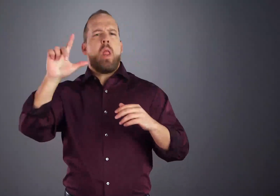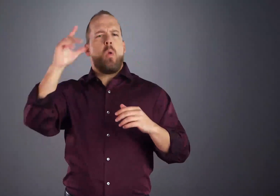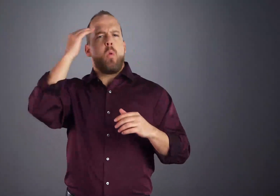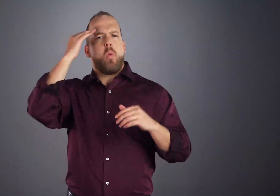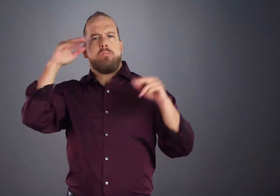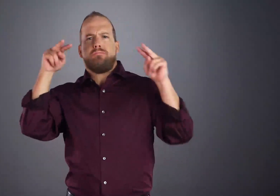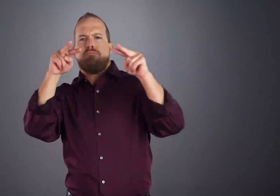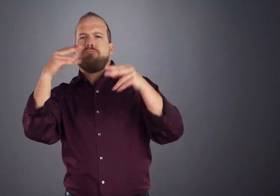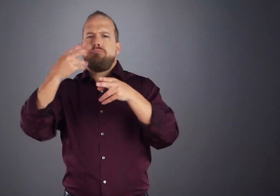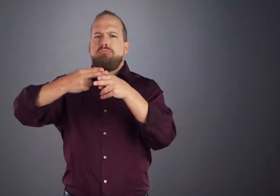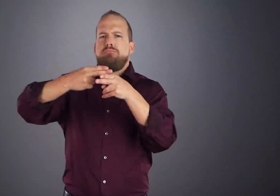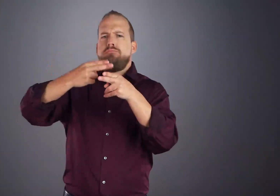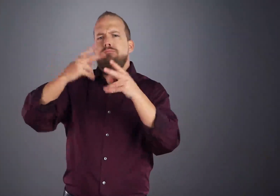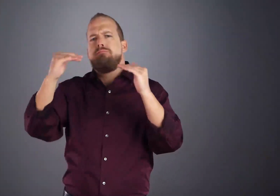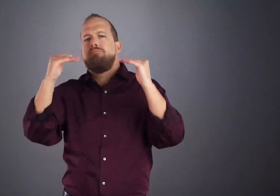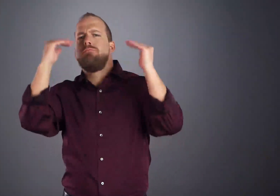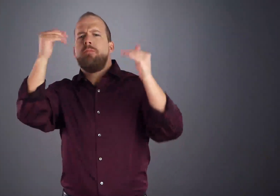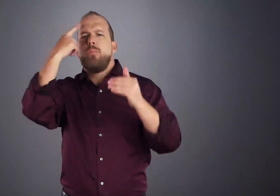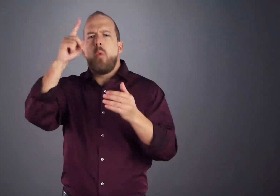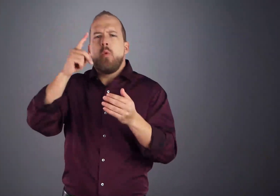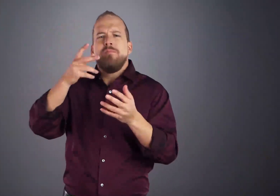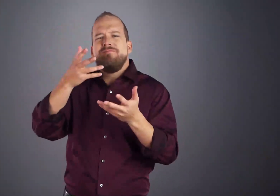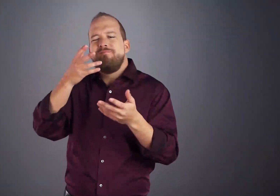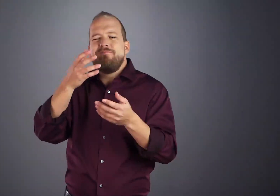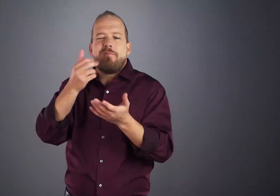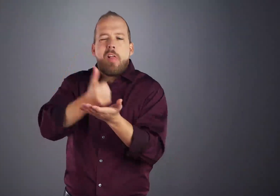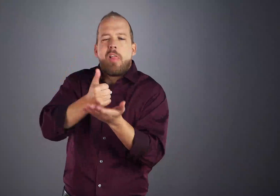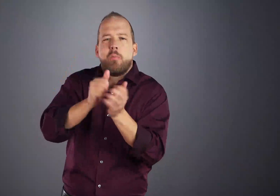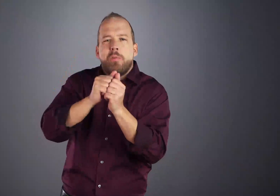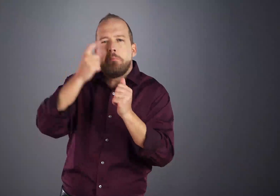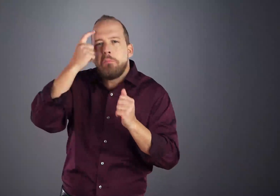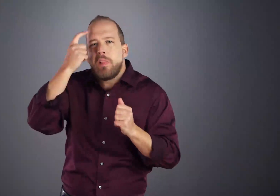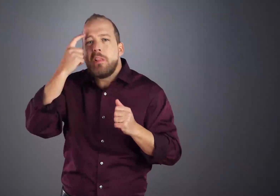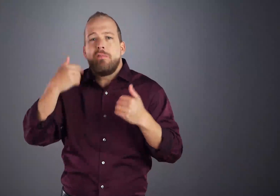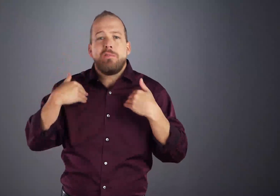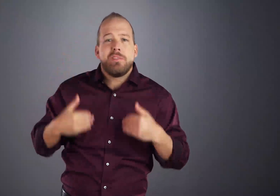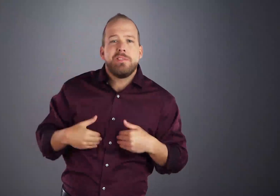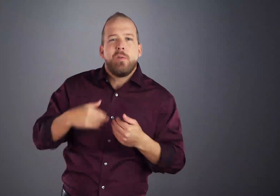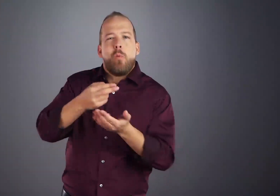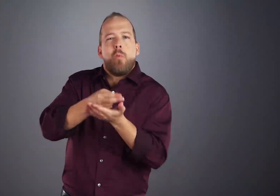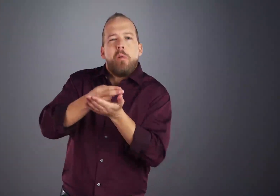for the mental and physical rehabilitation of alcoholics.